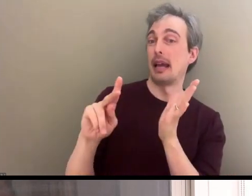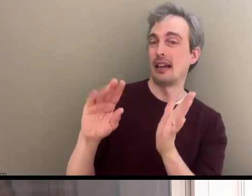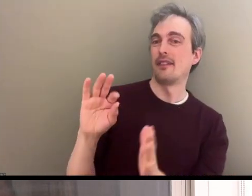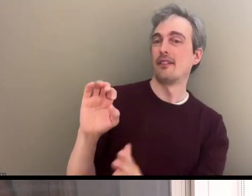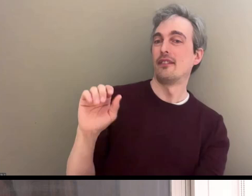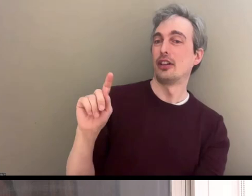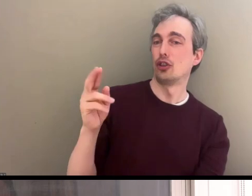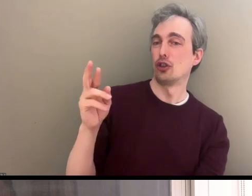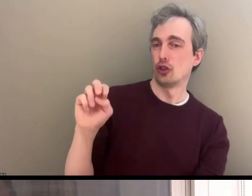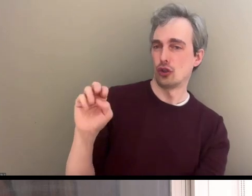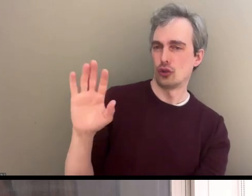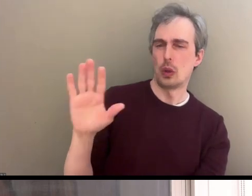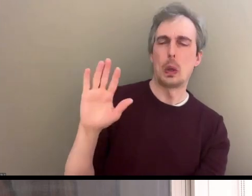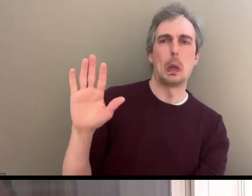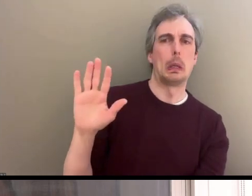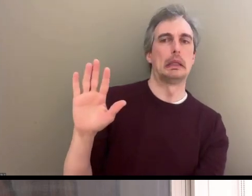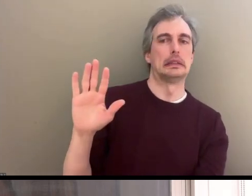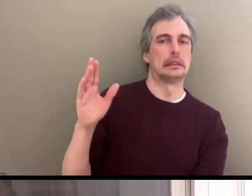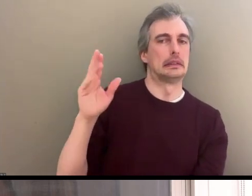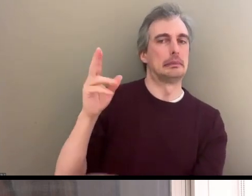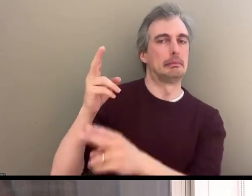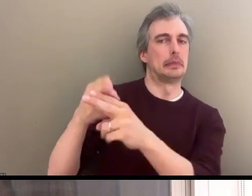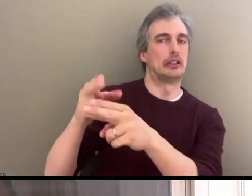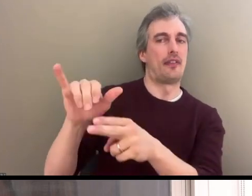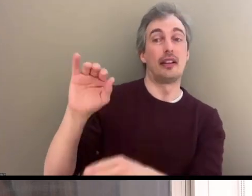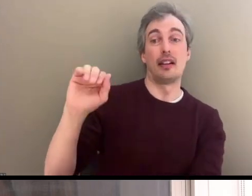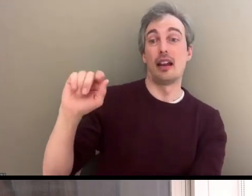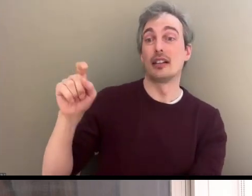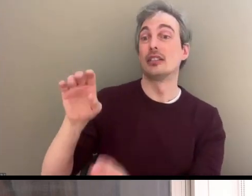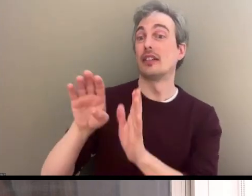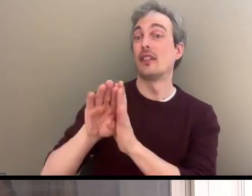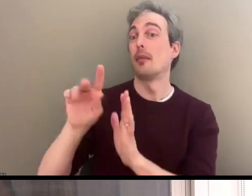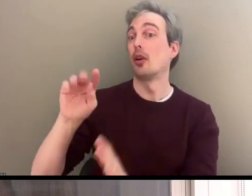So the Axe developer tools extension has what is called an IGT.